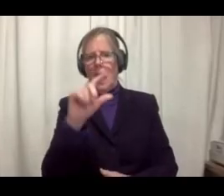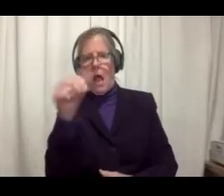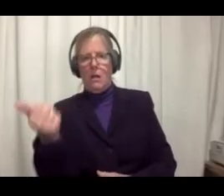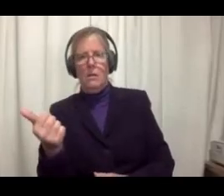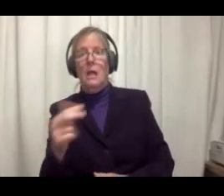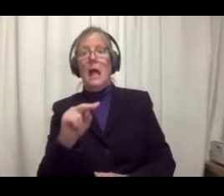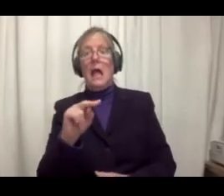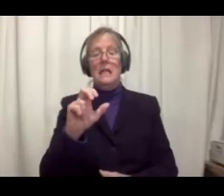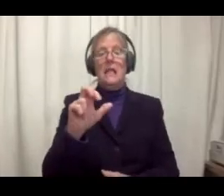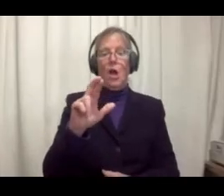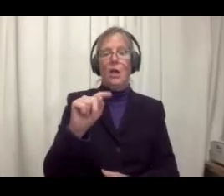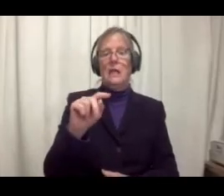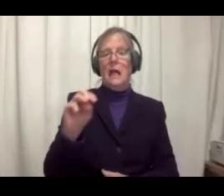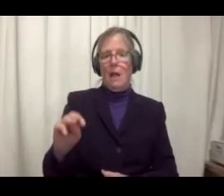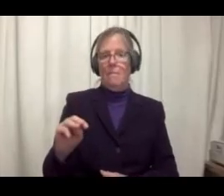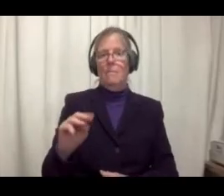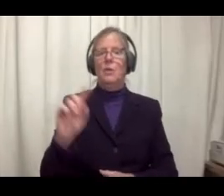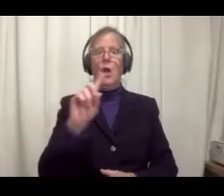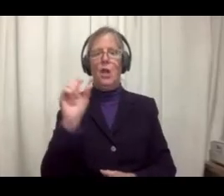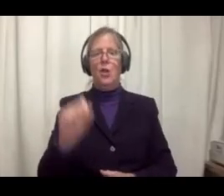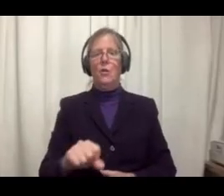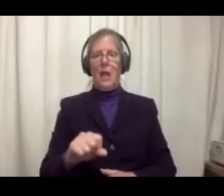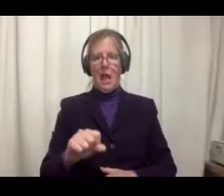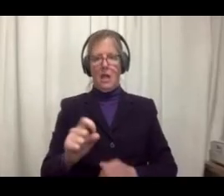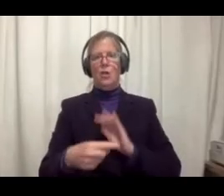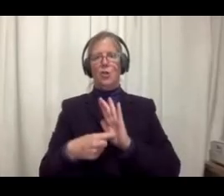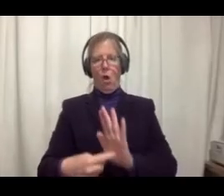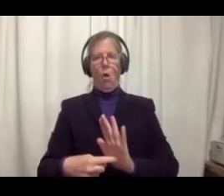You can also use the NCRTM to promote your events,